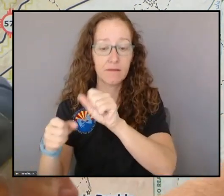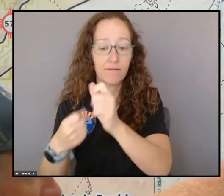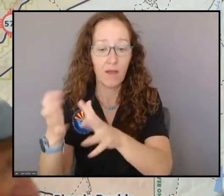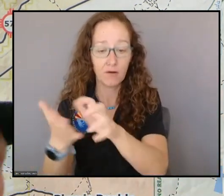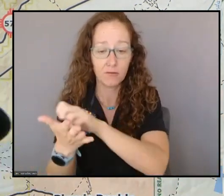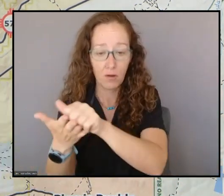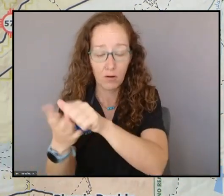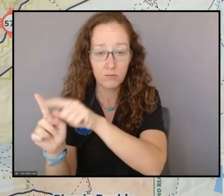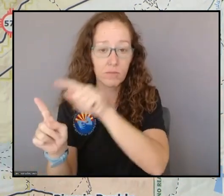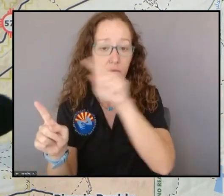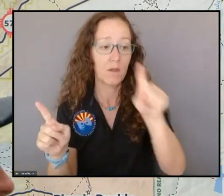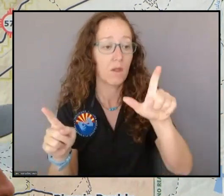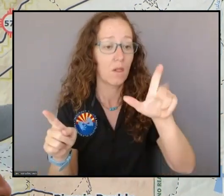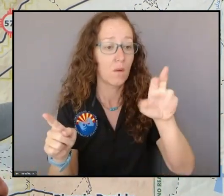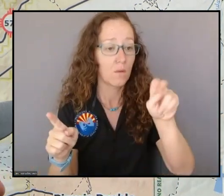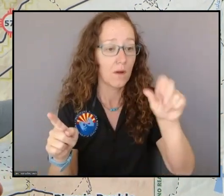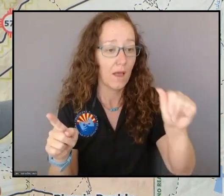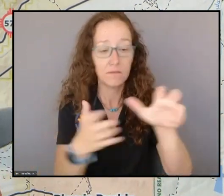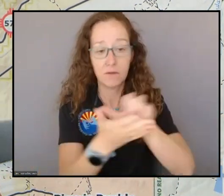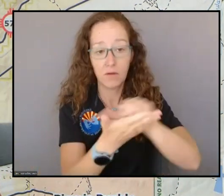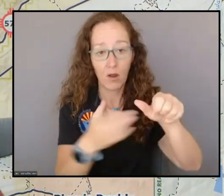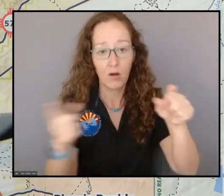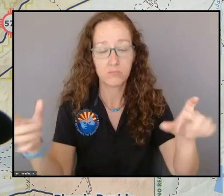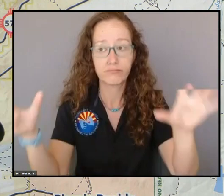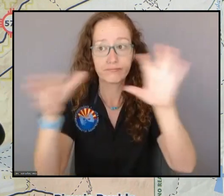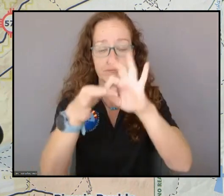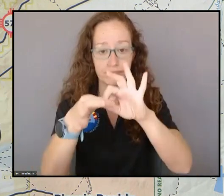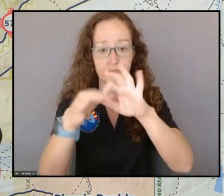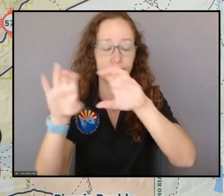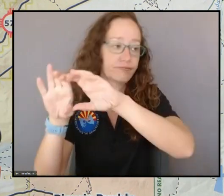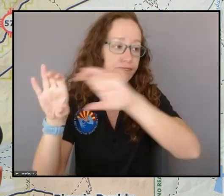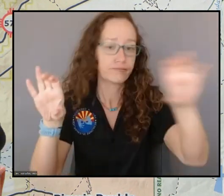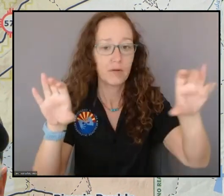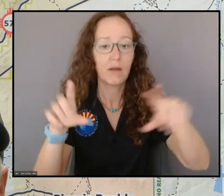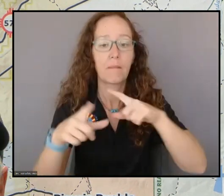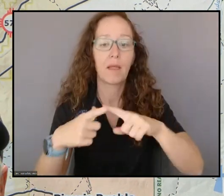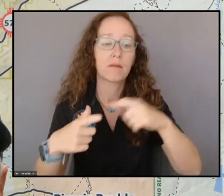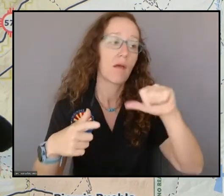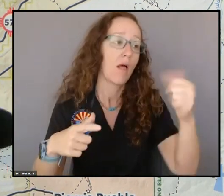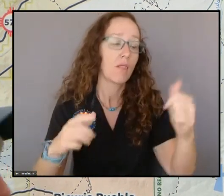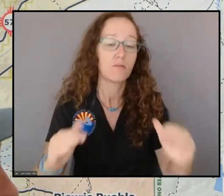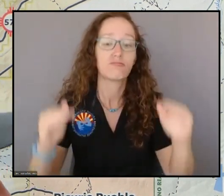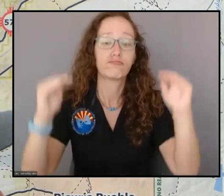indirect control lines. We'll get our equipment back up and running today since the conditions